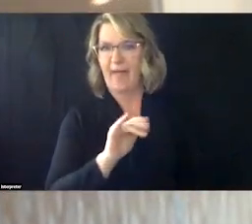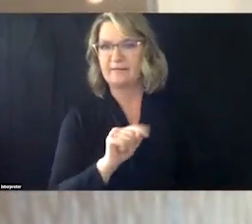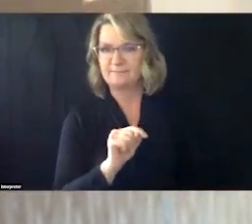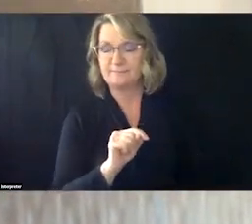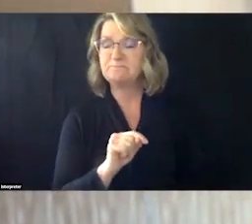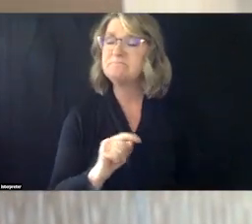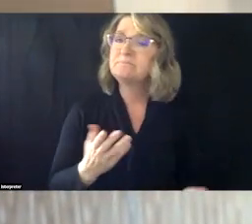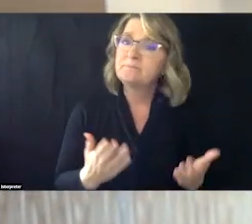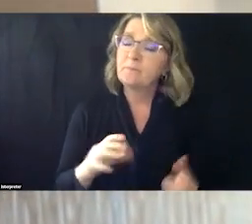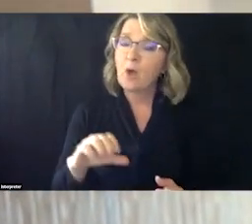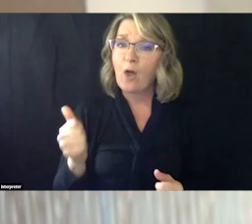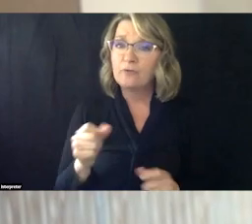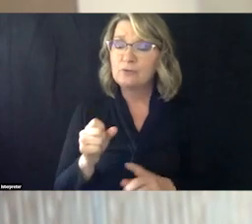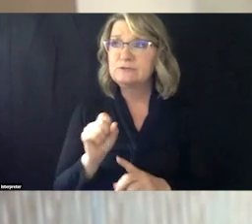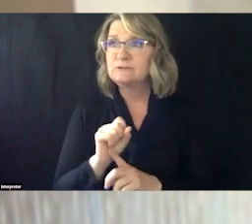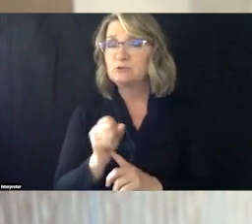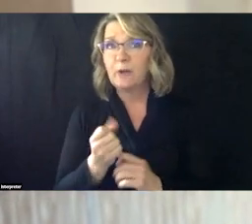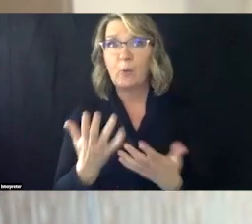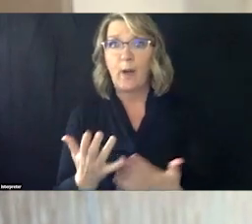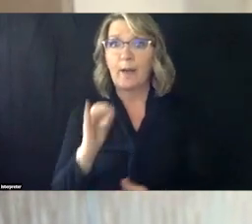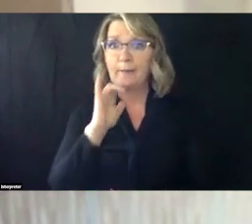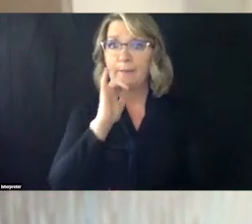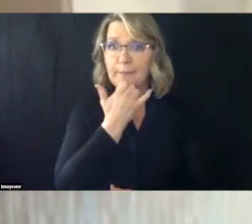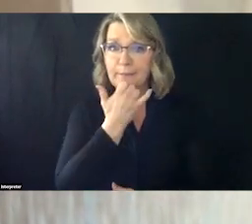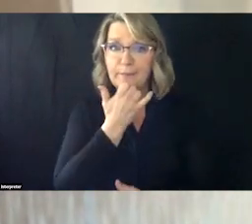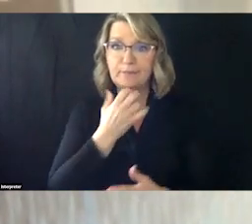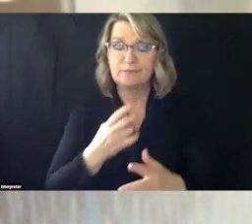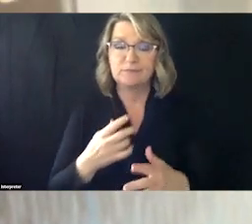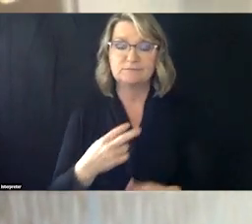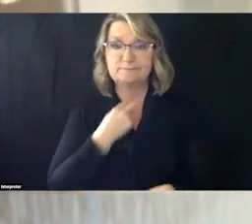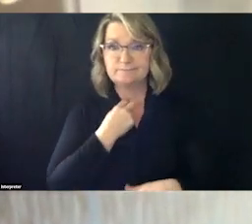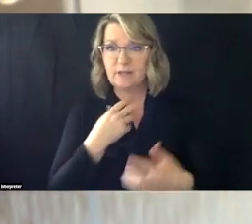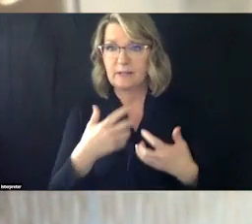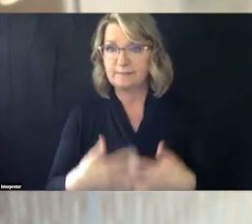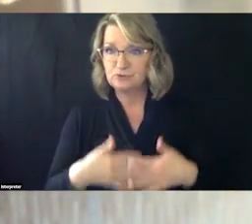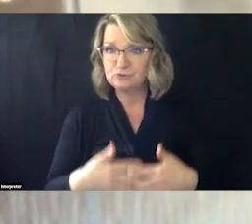now there could be other situations why a ballot would be misread by the tabulator